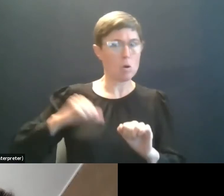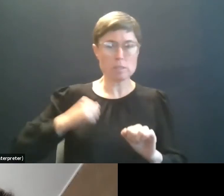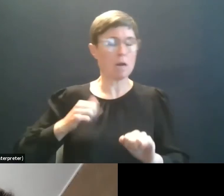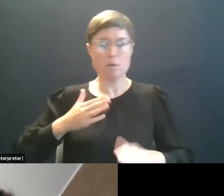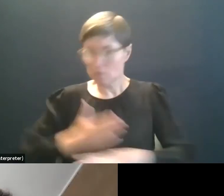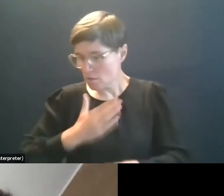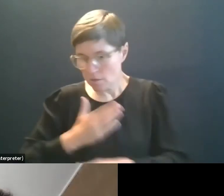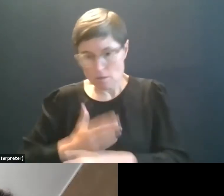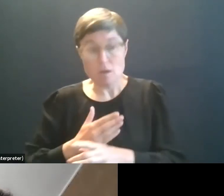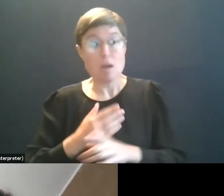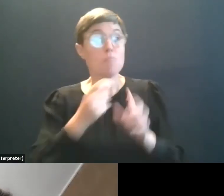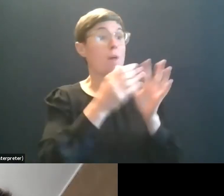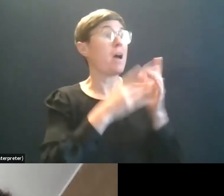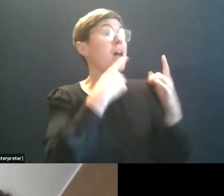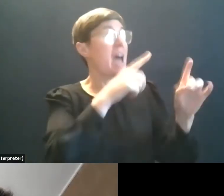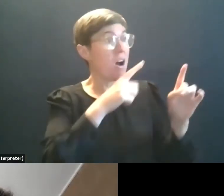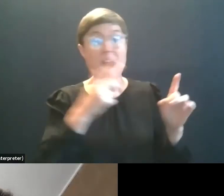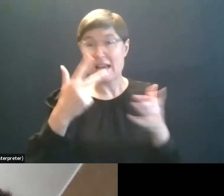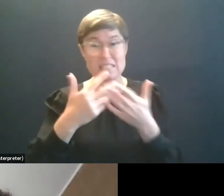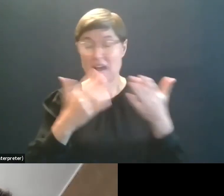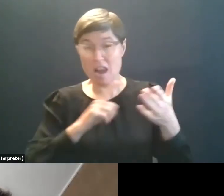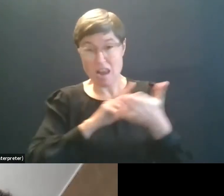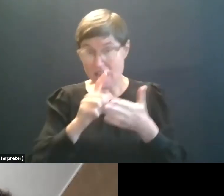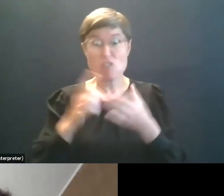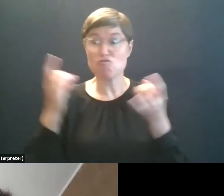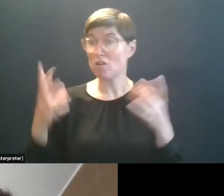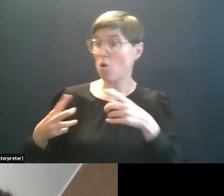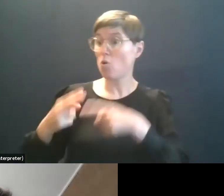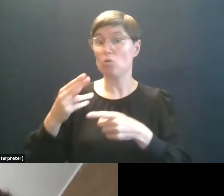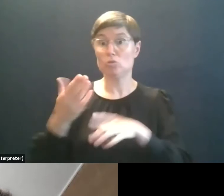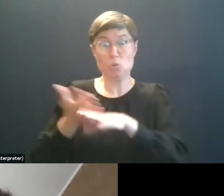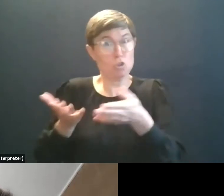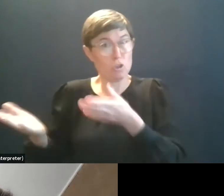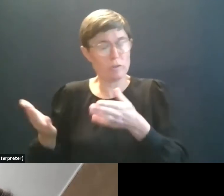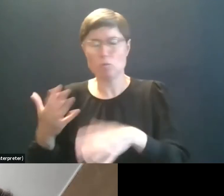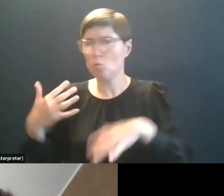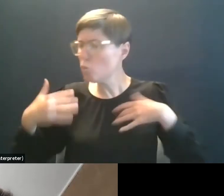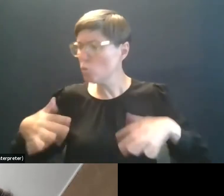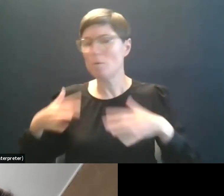the Prime Minister announced the funding. So it was a truly incredible effort. That